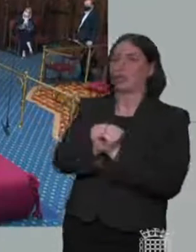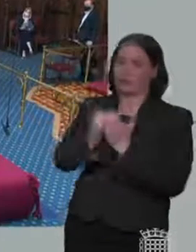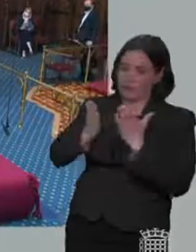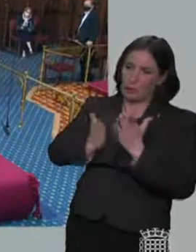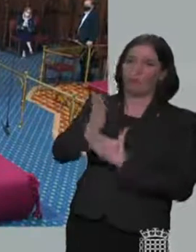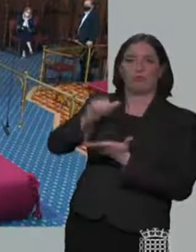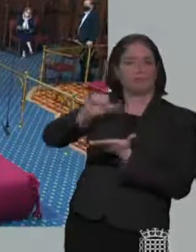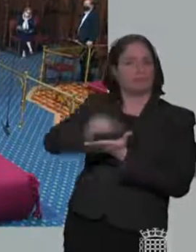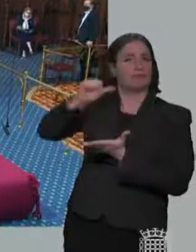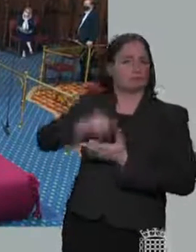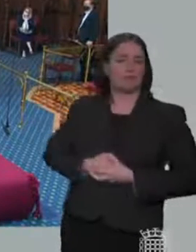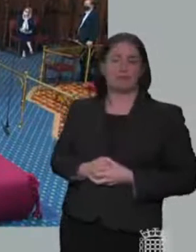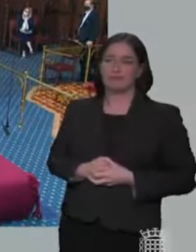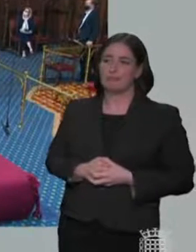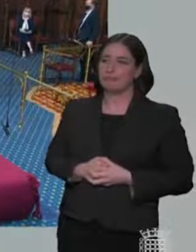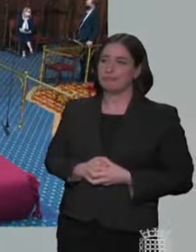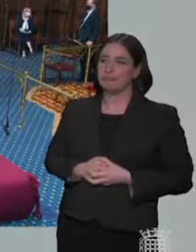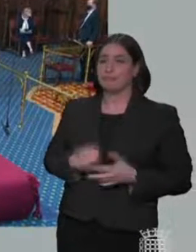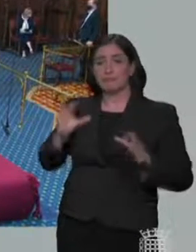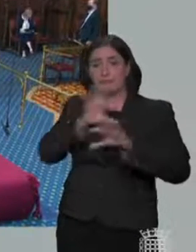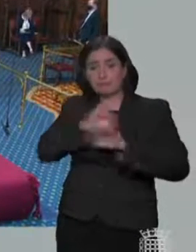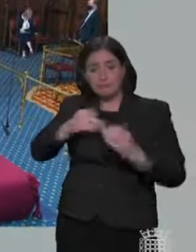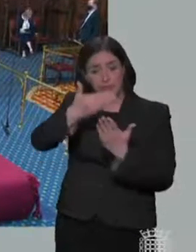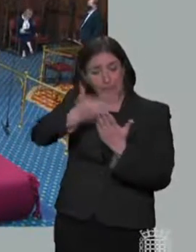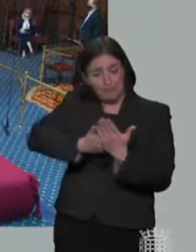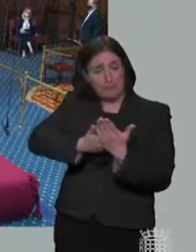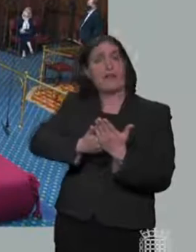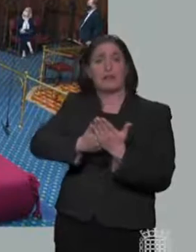my lords i beg to move that this bill be now committed to a committee